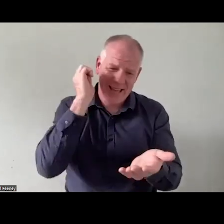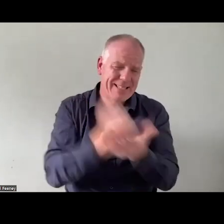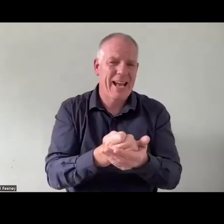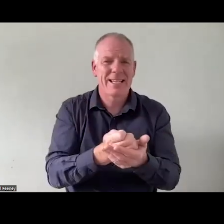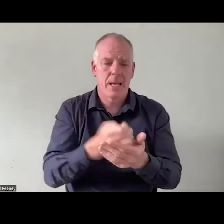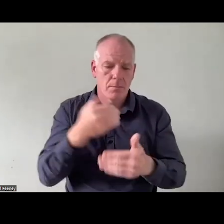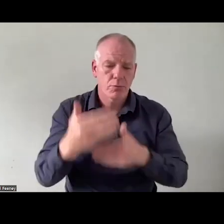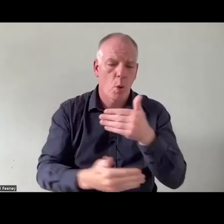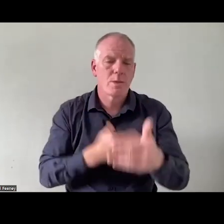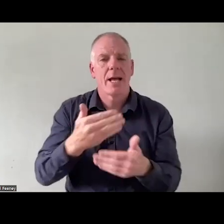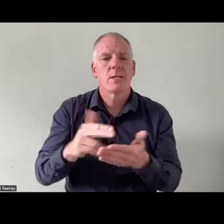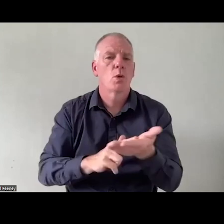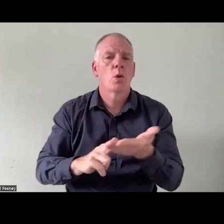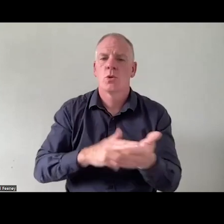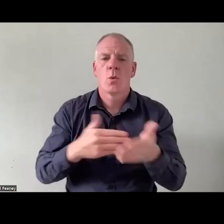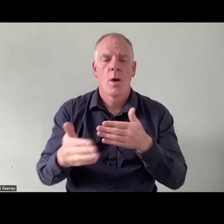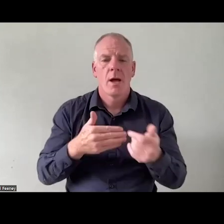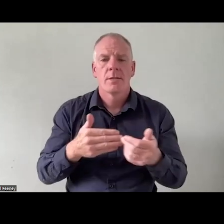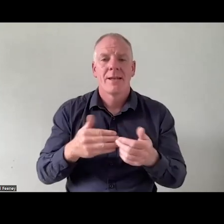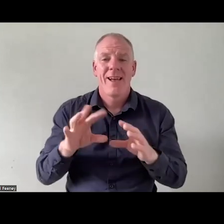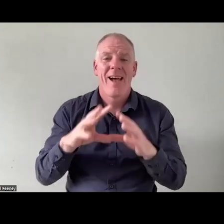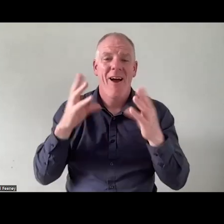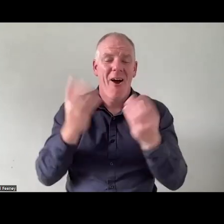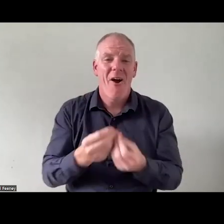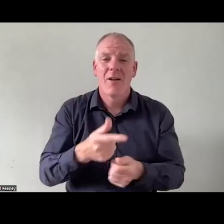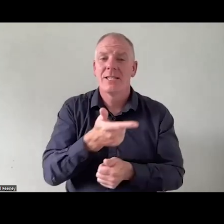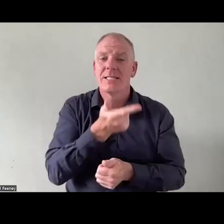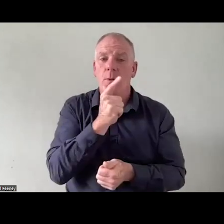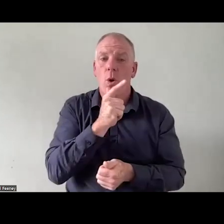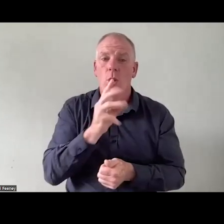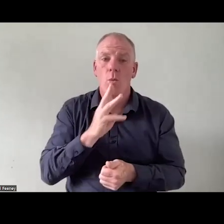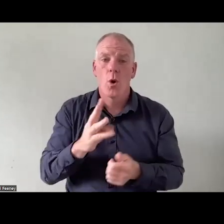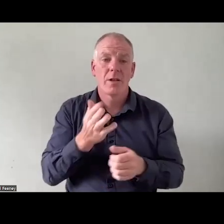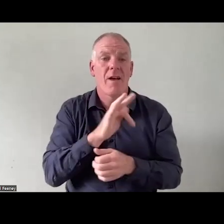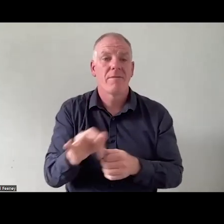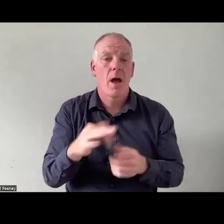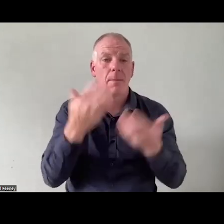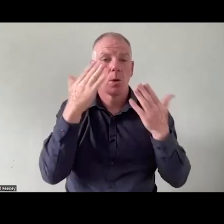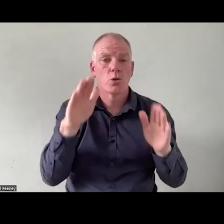of converting every spoken word in a show into formatted text